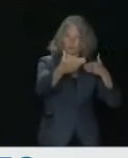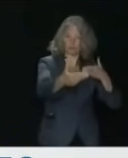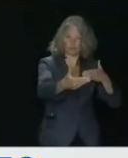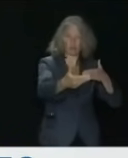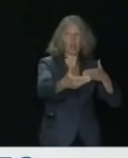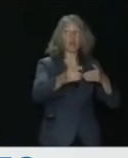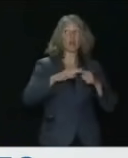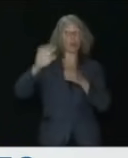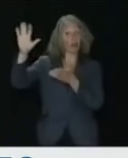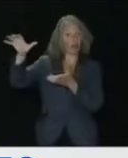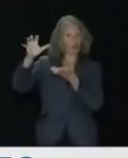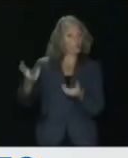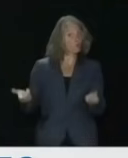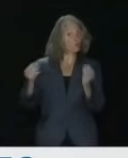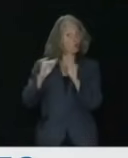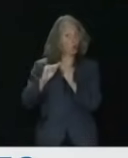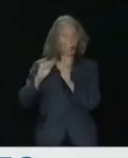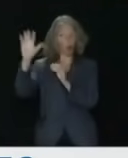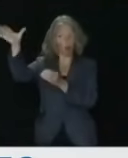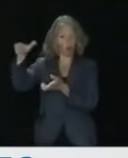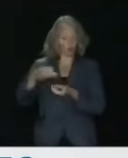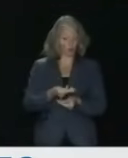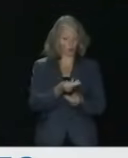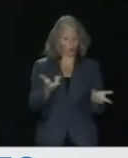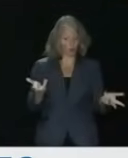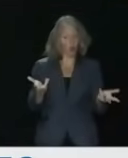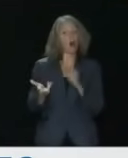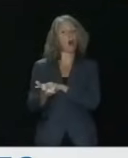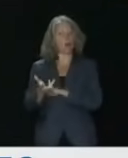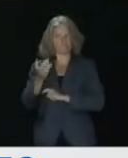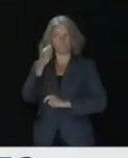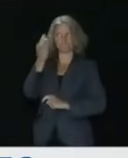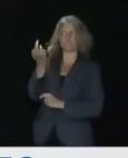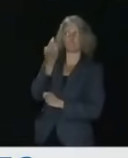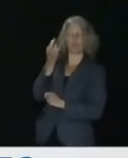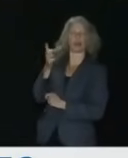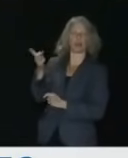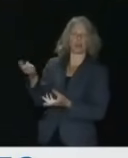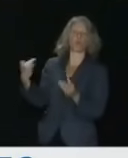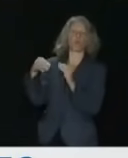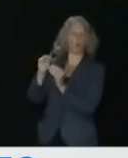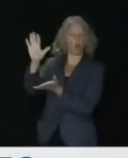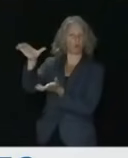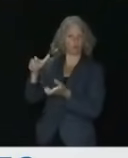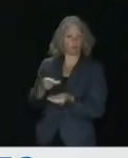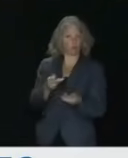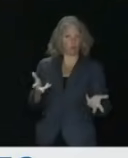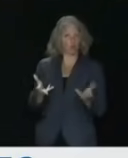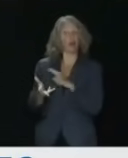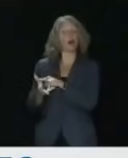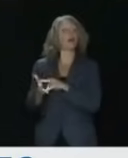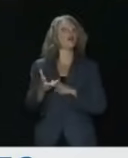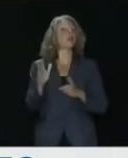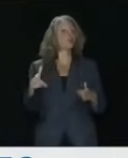MAXIMIZE BY EXTENDING VER VALUES UP TO FOUR MONTHS AND THE SUPPLY